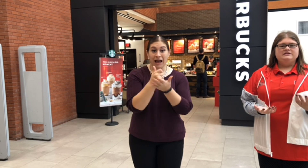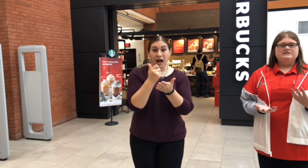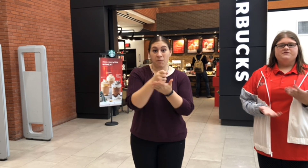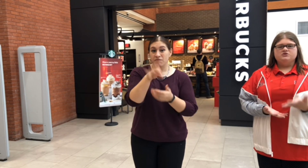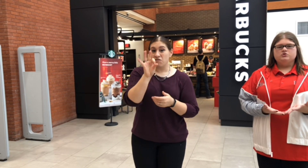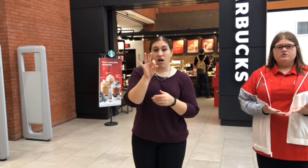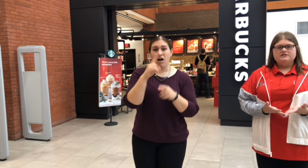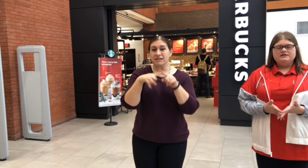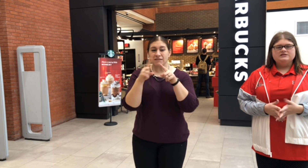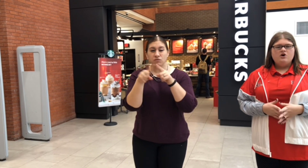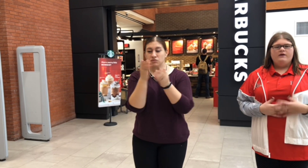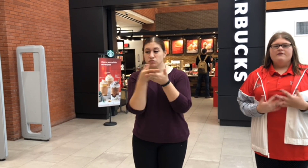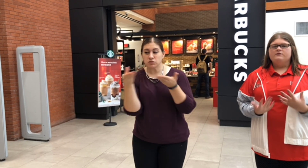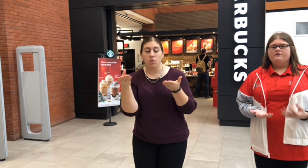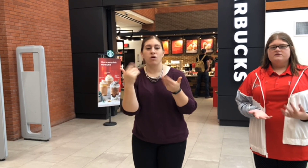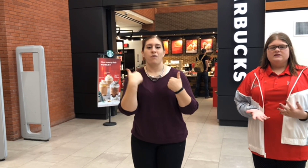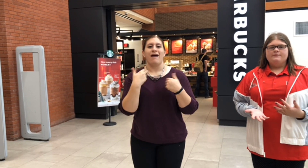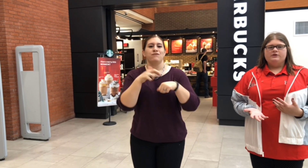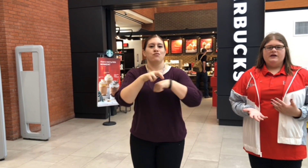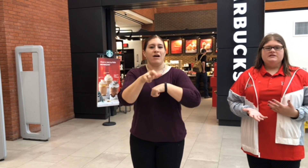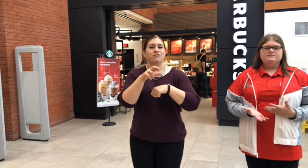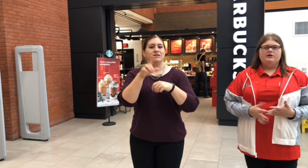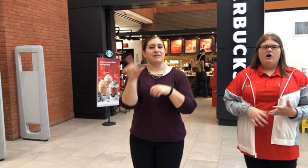different sources, we have reference librarians spread out all